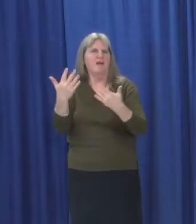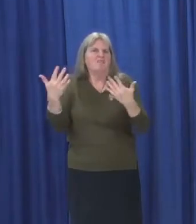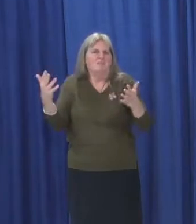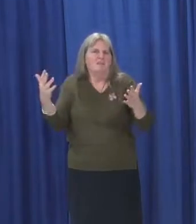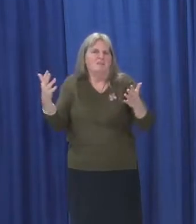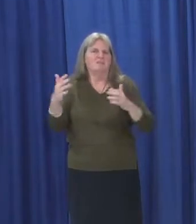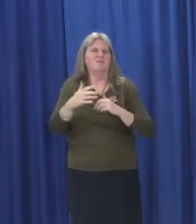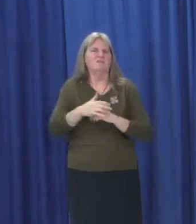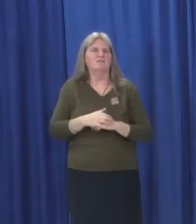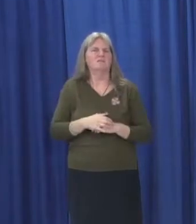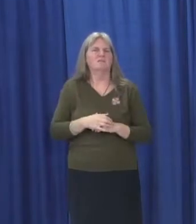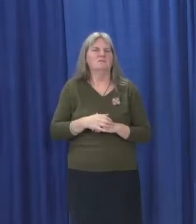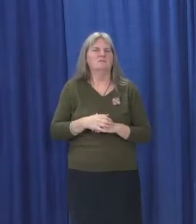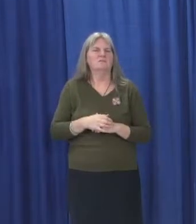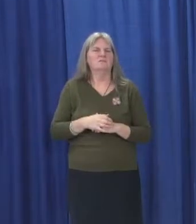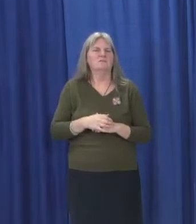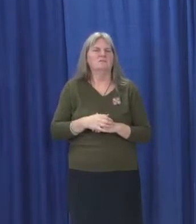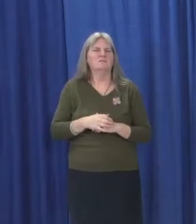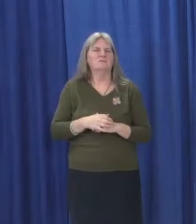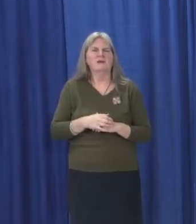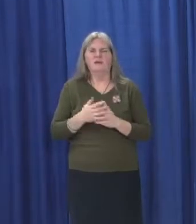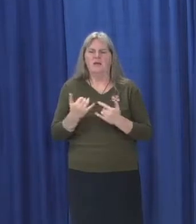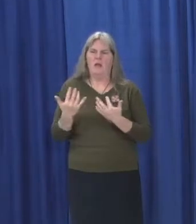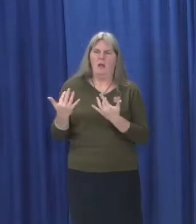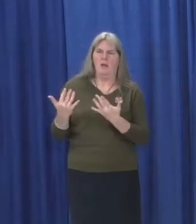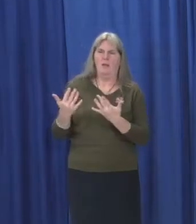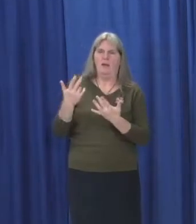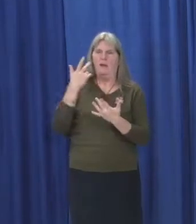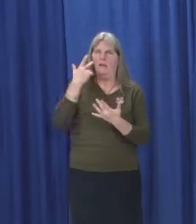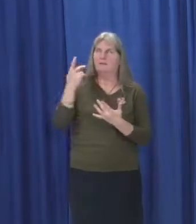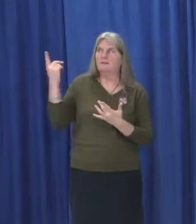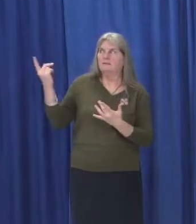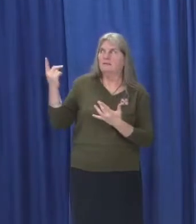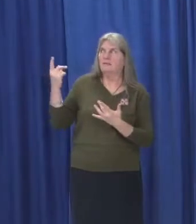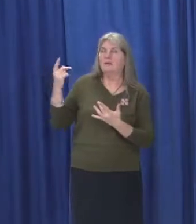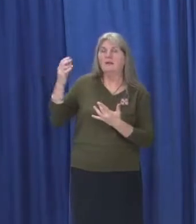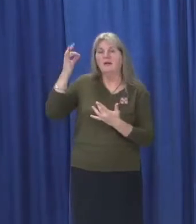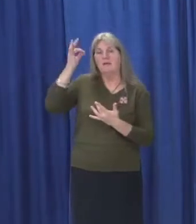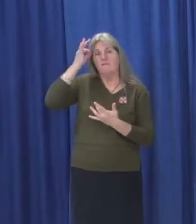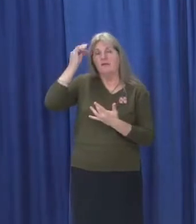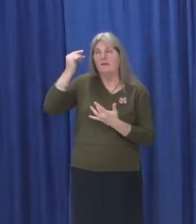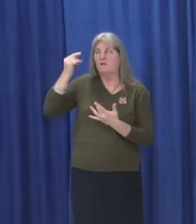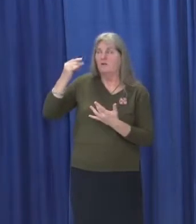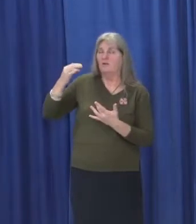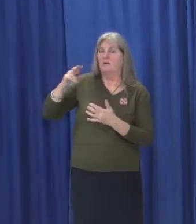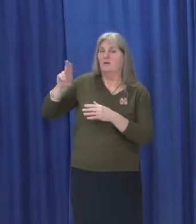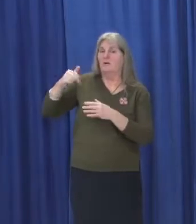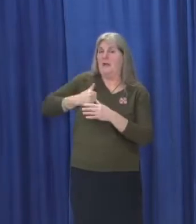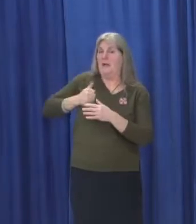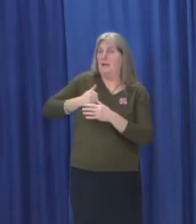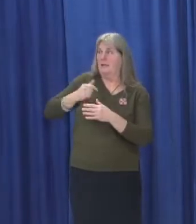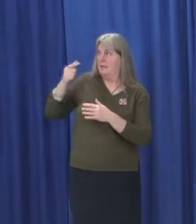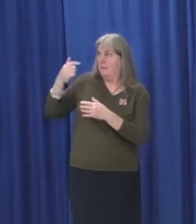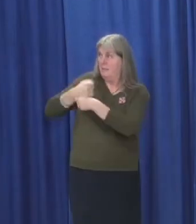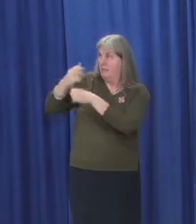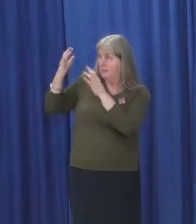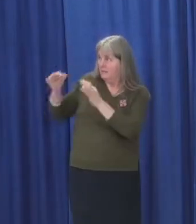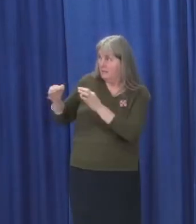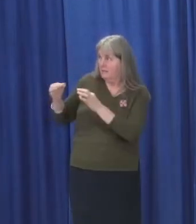We provided -- we are awaiting the recommendations on booster doses for those most at risk and